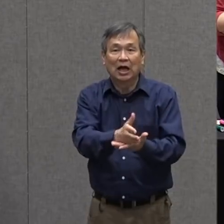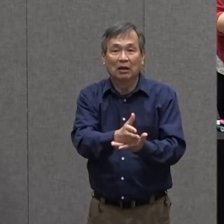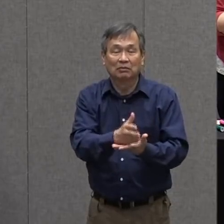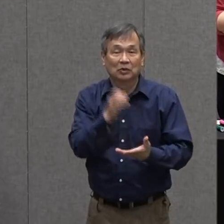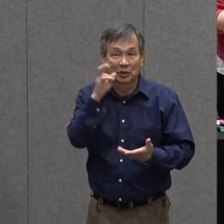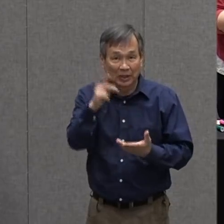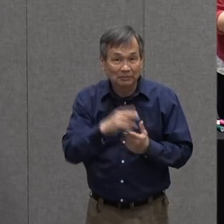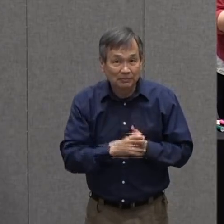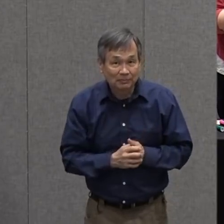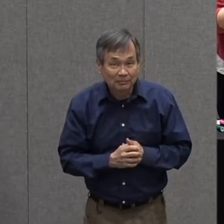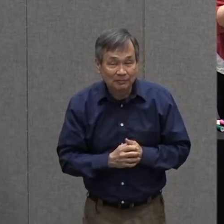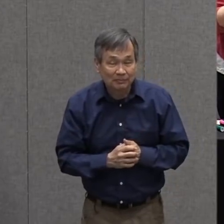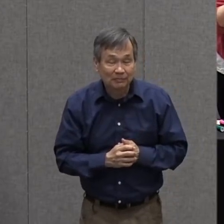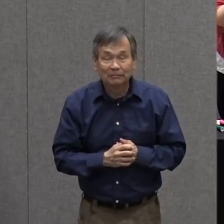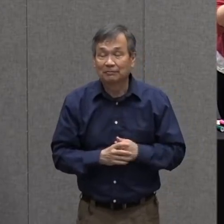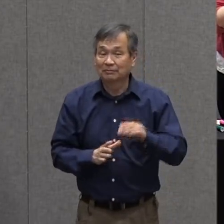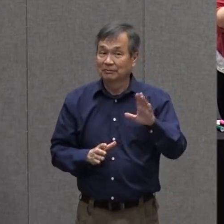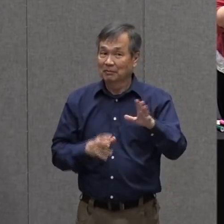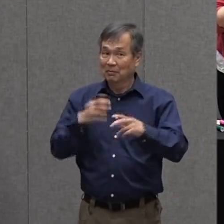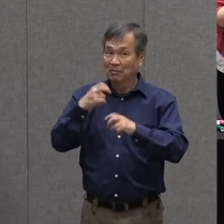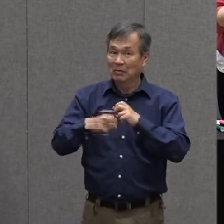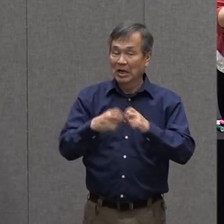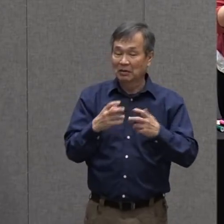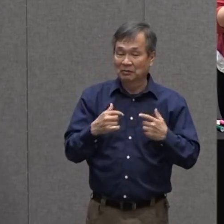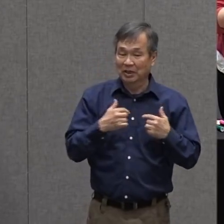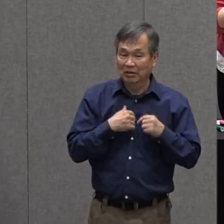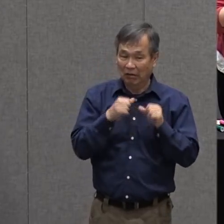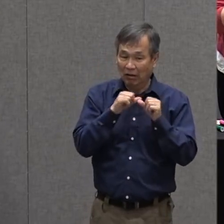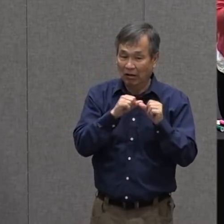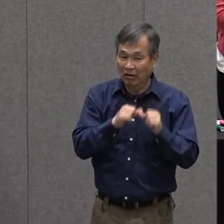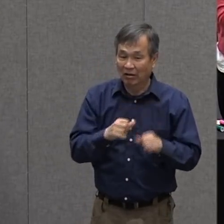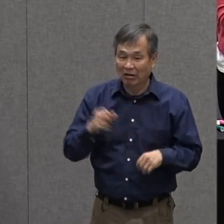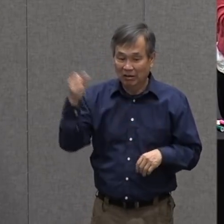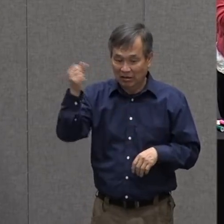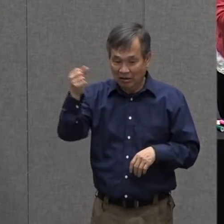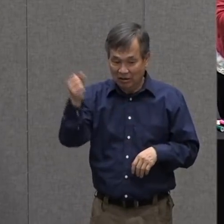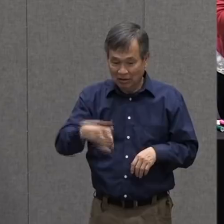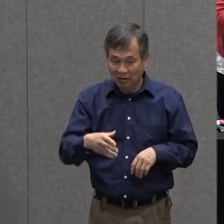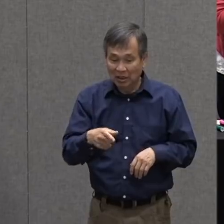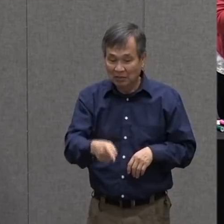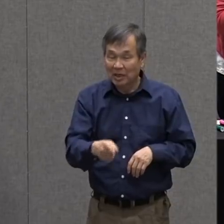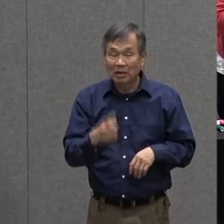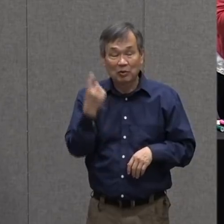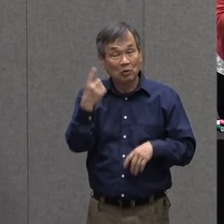Okay? 'Cause the probability of me rolling a one is there,